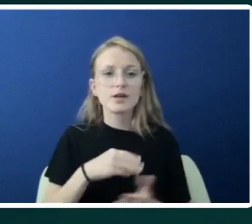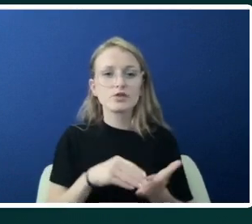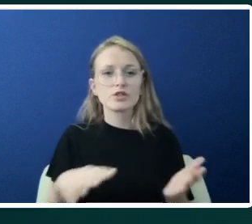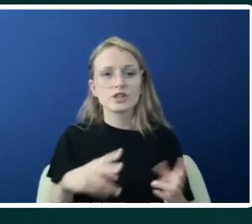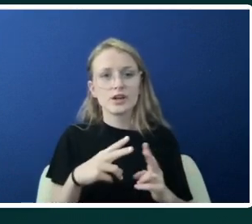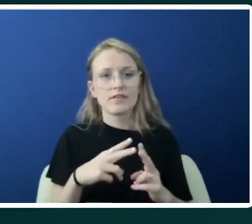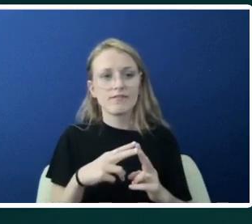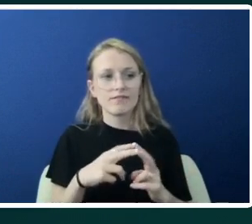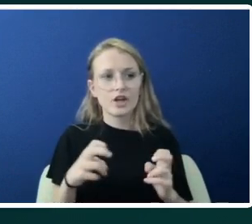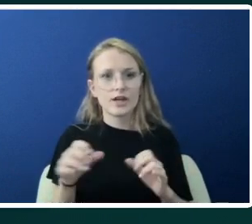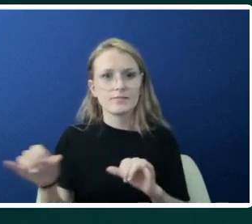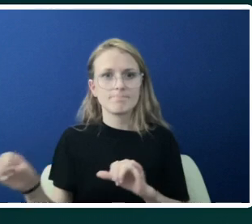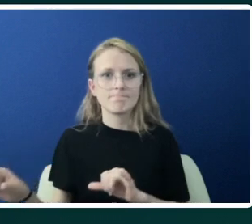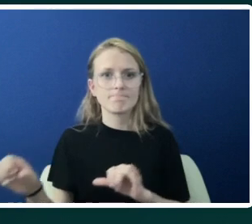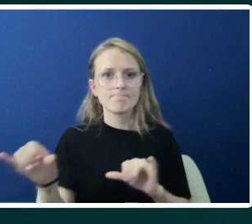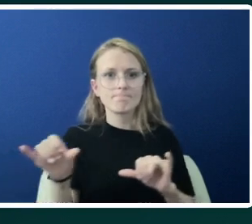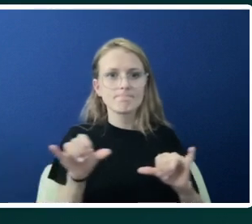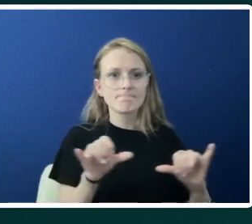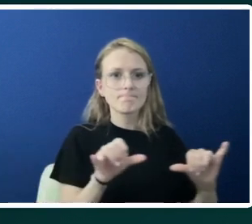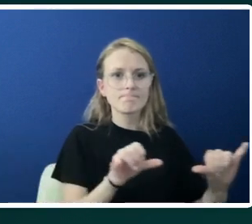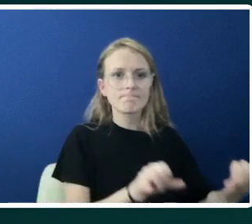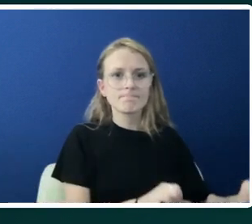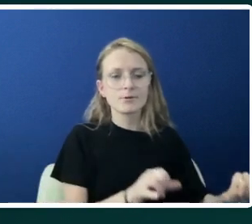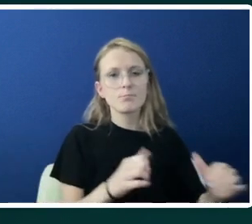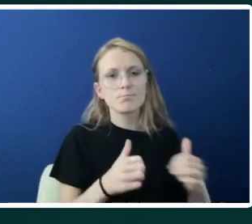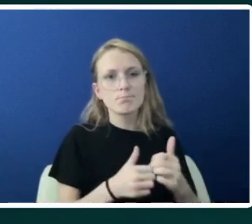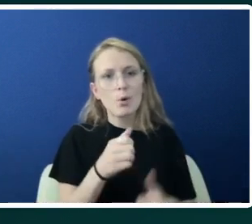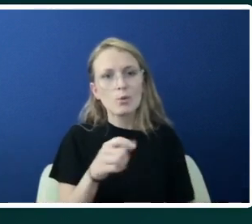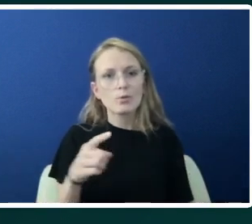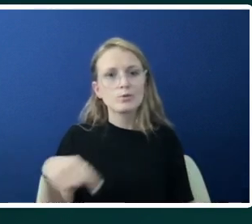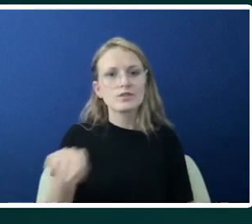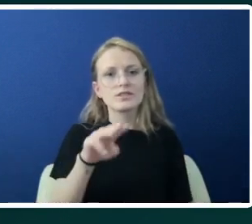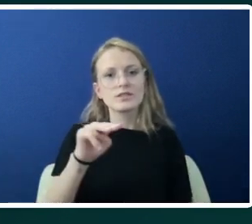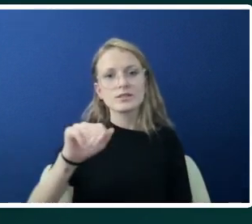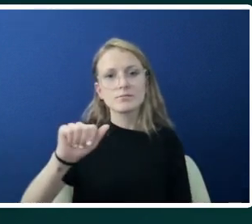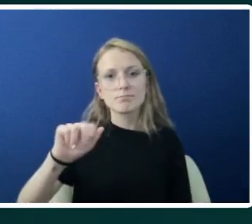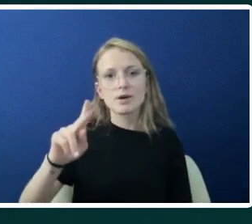other. They're most of them are Makah, all of them are Native American. And so, you know,